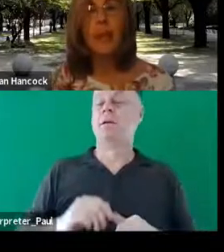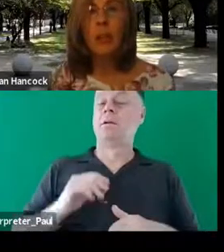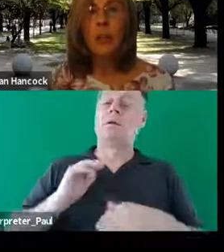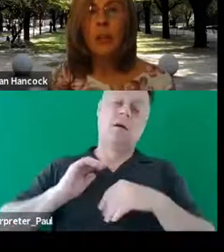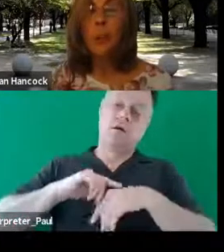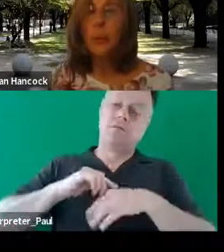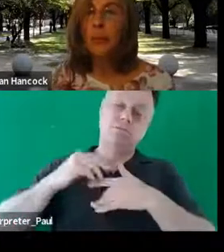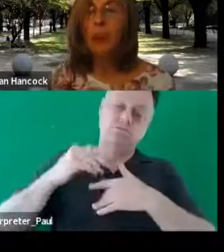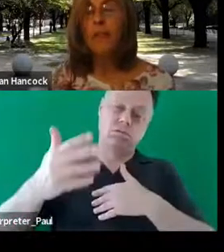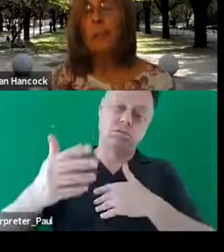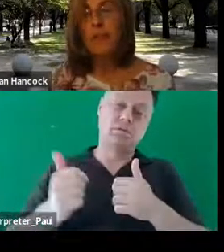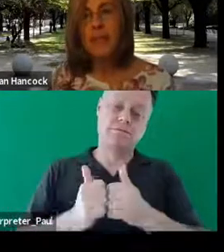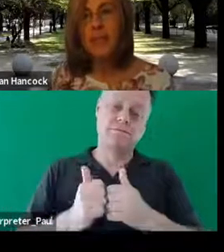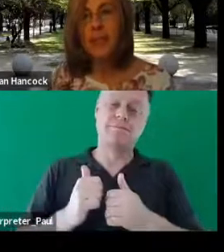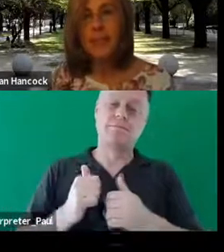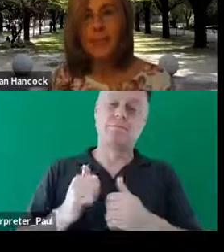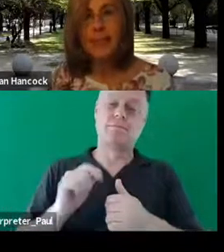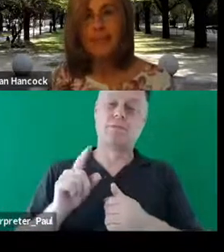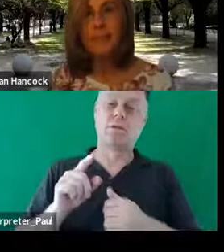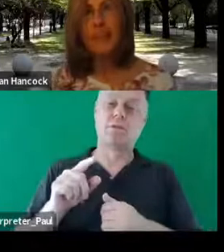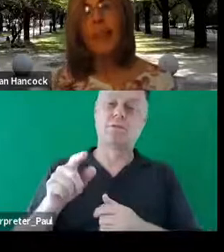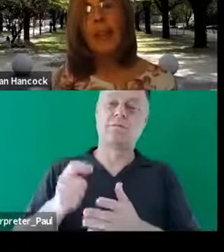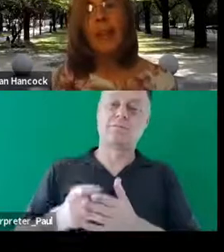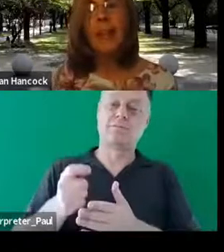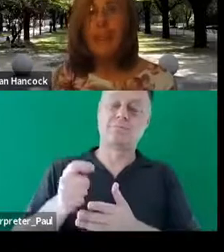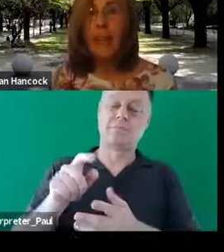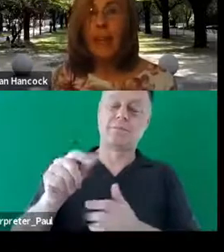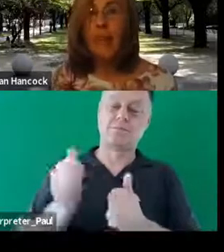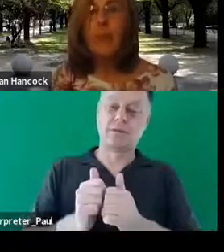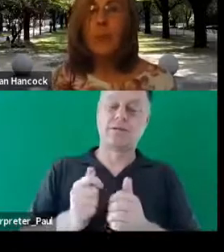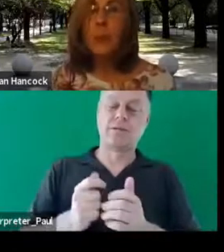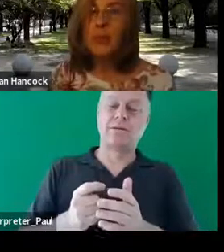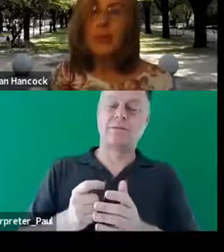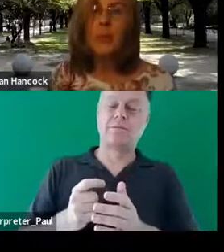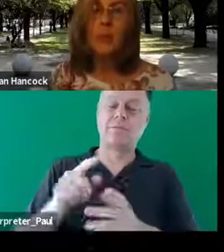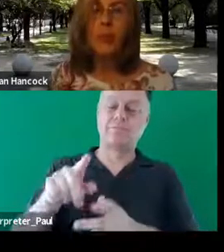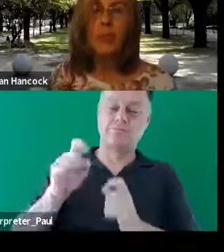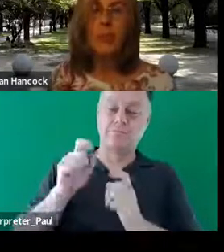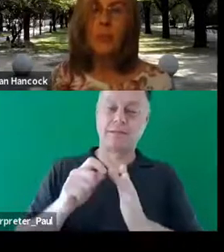included the employment of a participation system. This PA was to assist both students